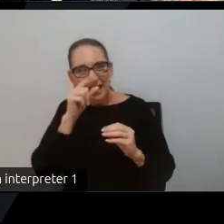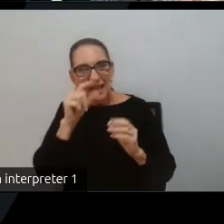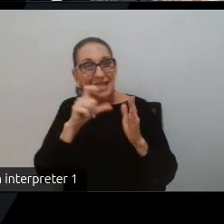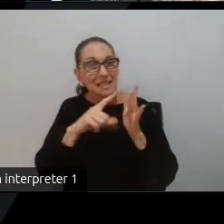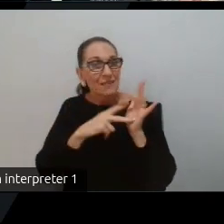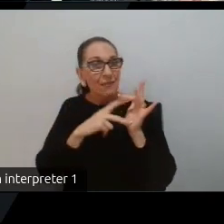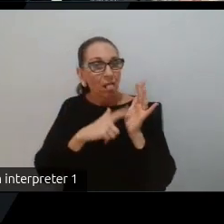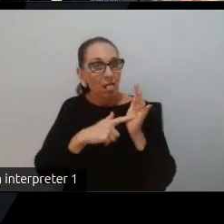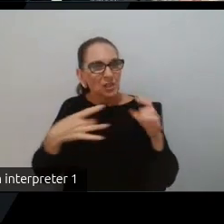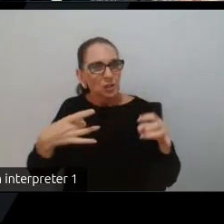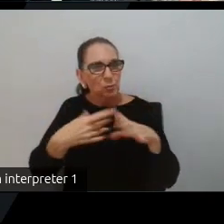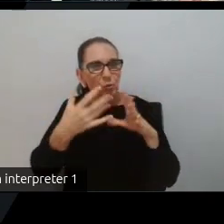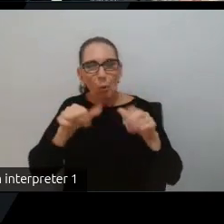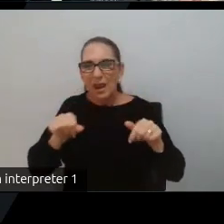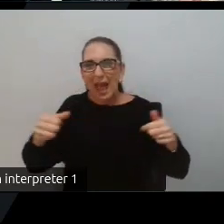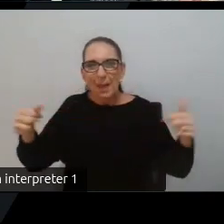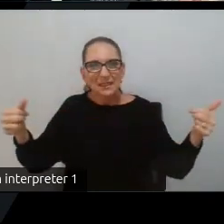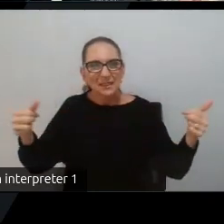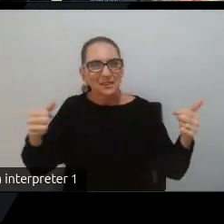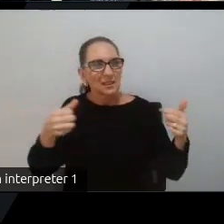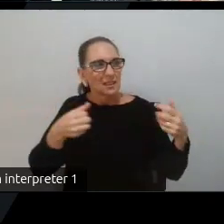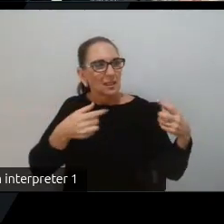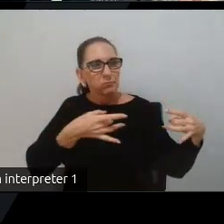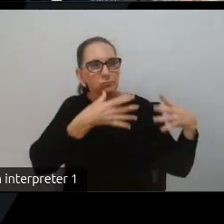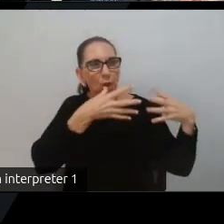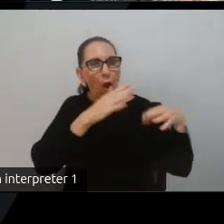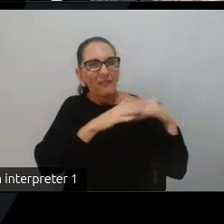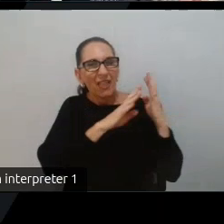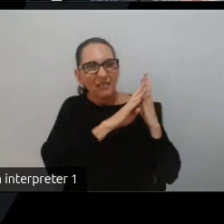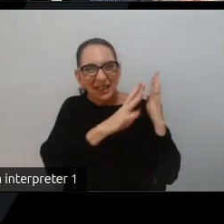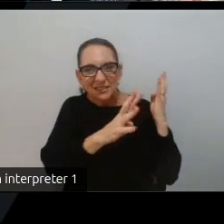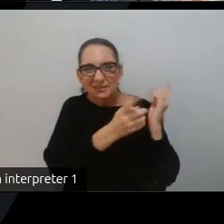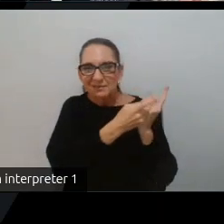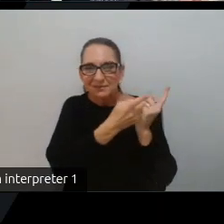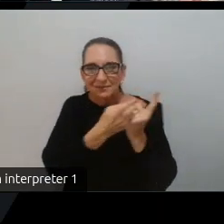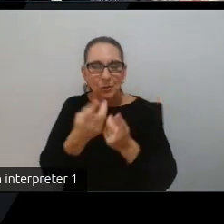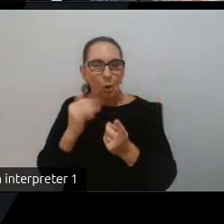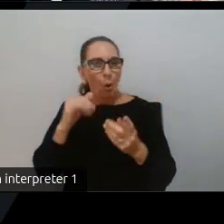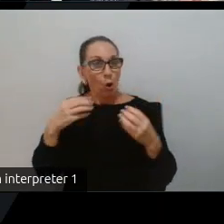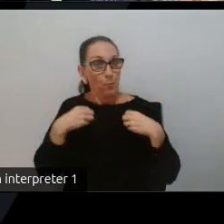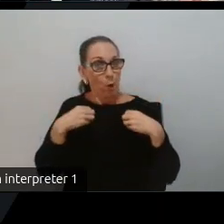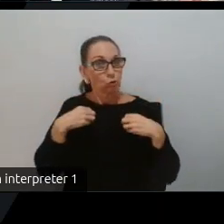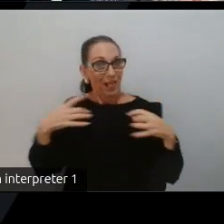neighbourhood disputes like fencing issues. They could do commercial disputes as well.